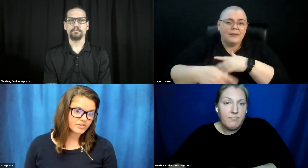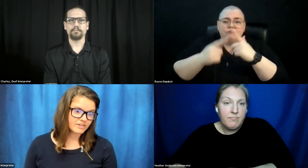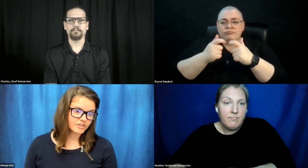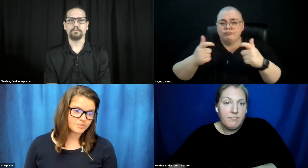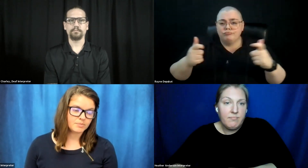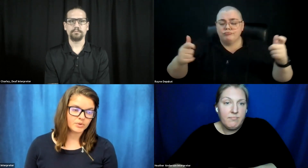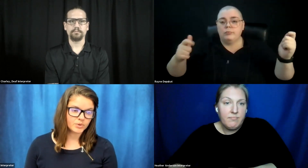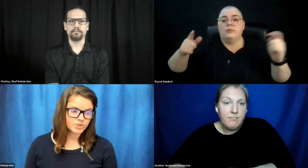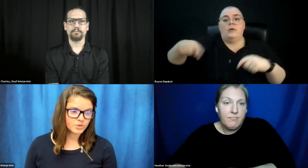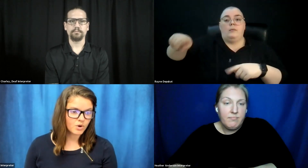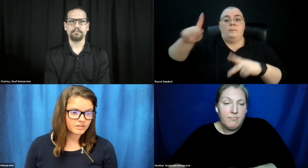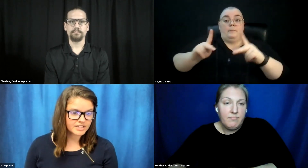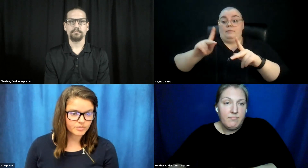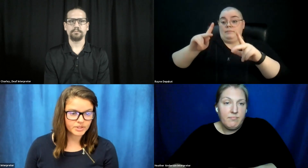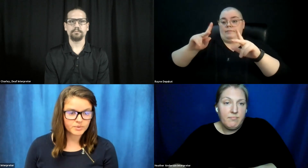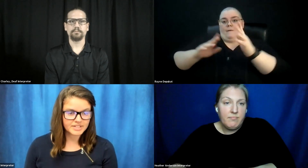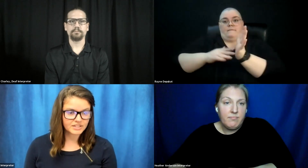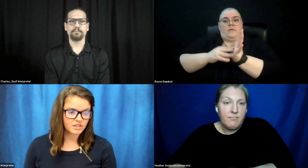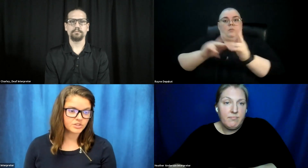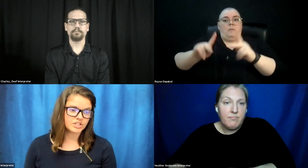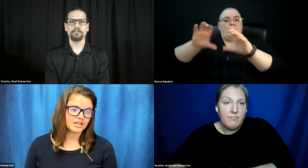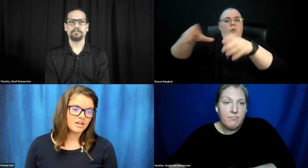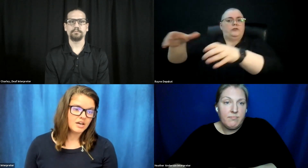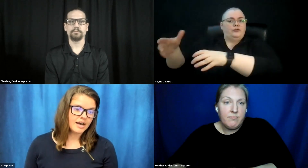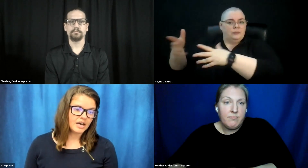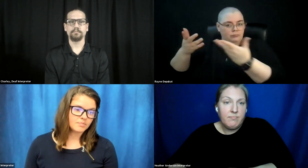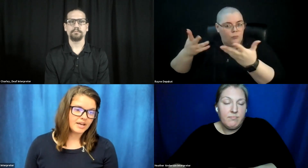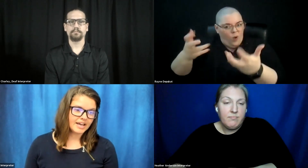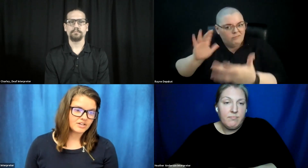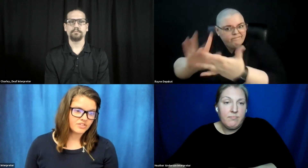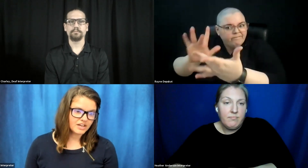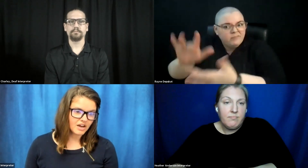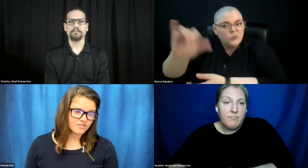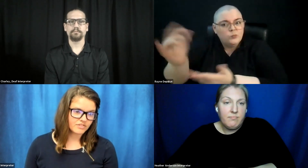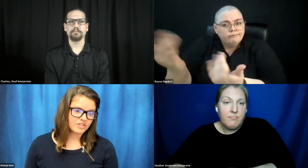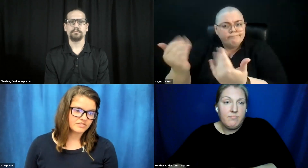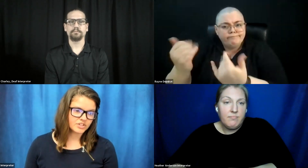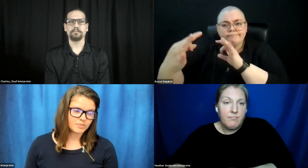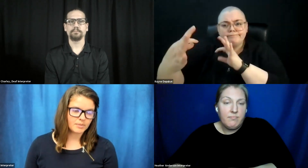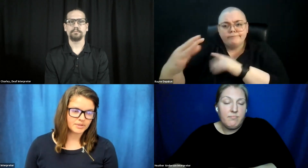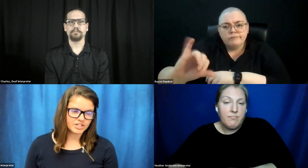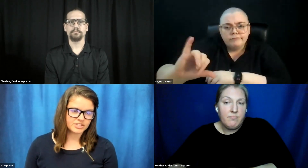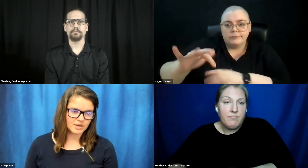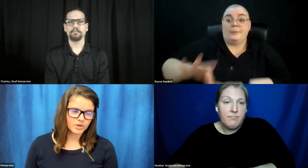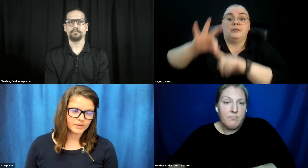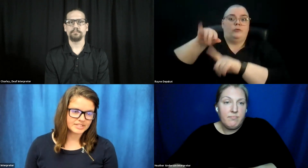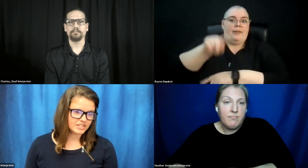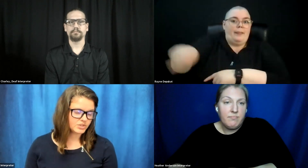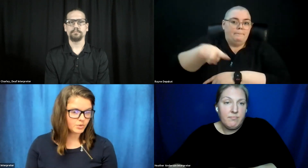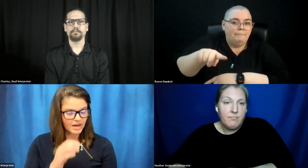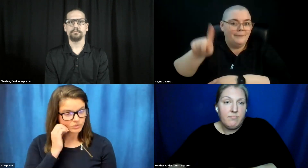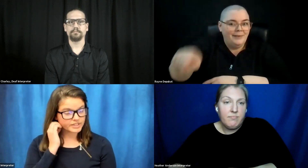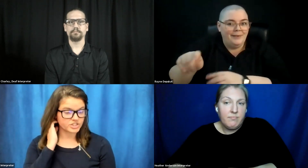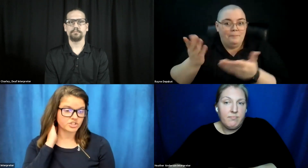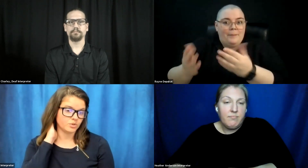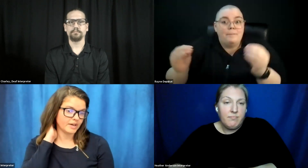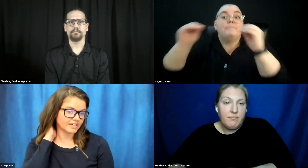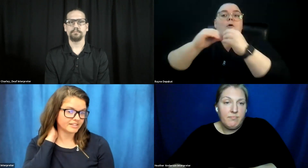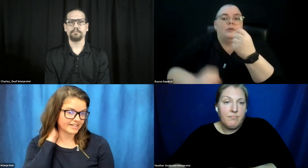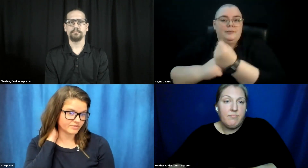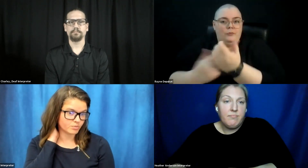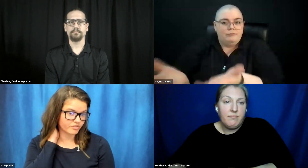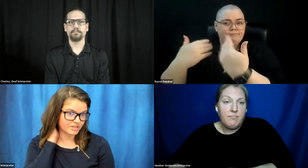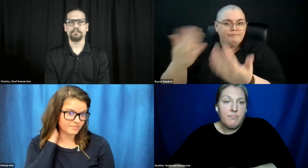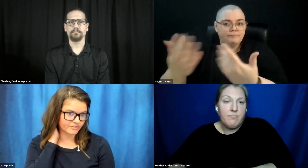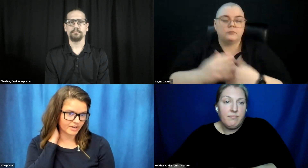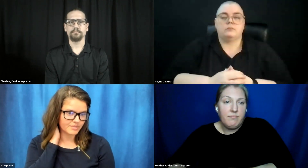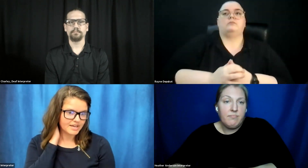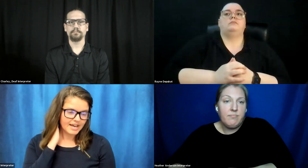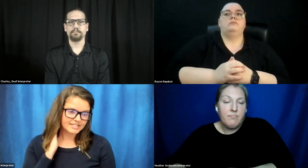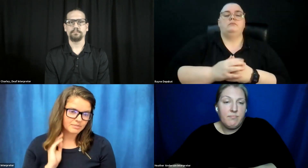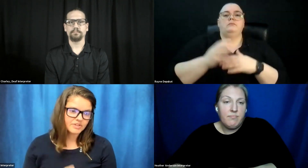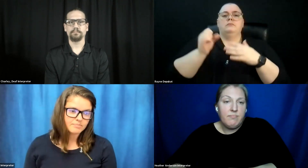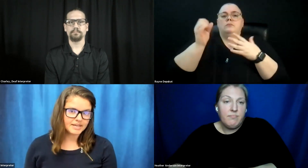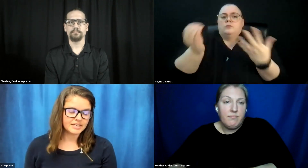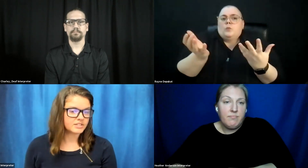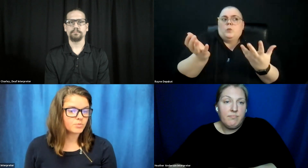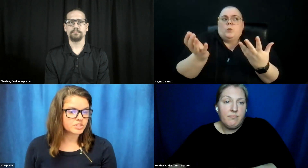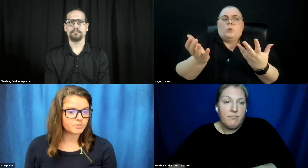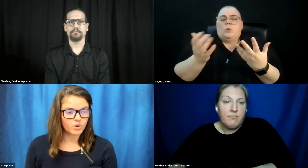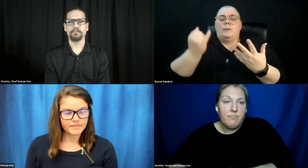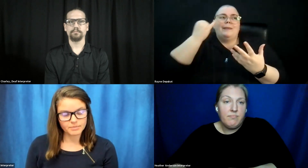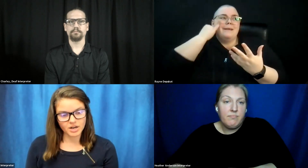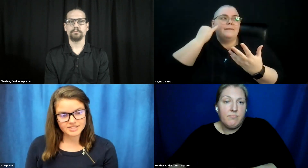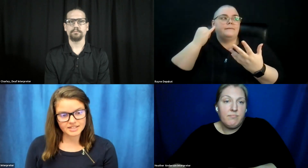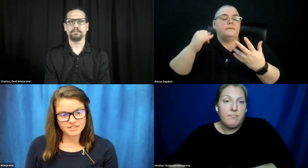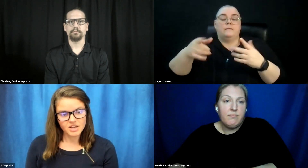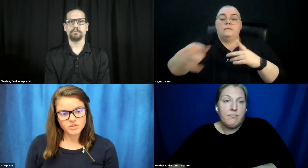diverse people those who are less familiar with technology and think of the diverse populations that we're going to need to outreach to and collect and more feedback from, and some of them may need some more support in that process.